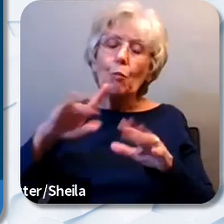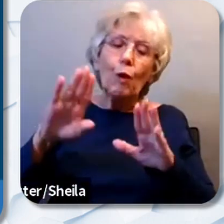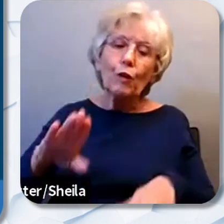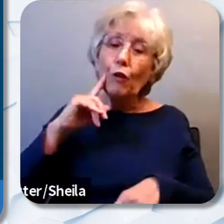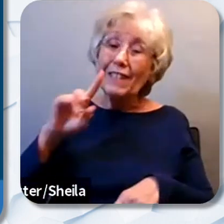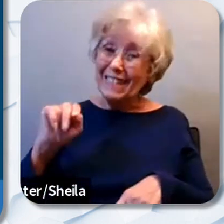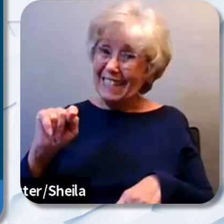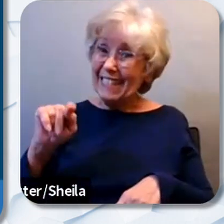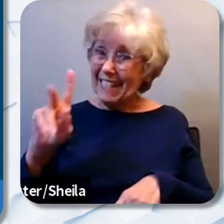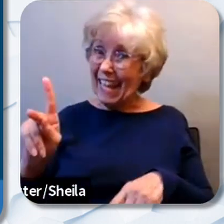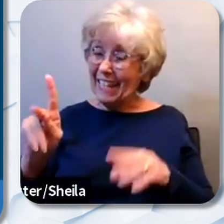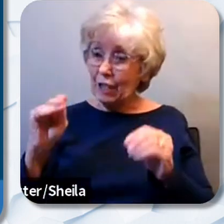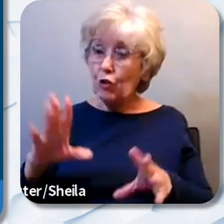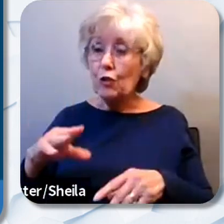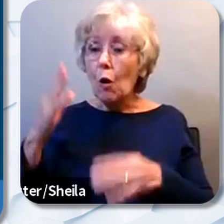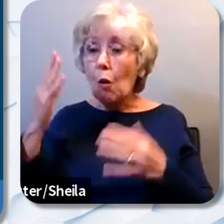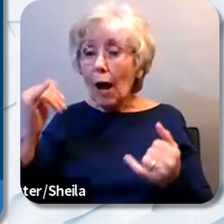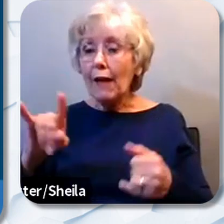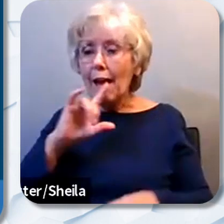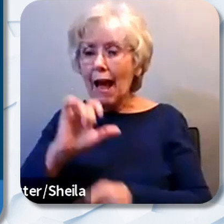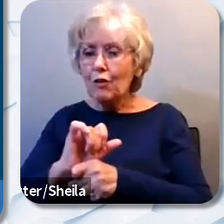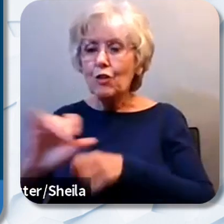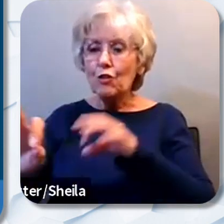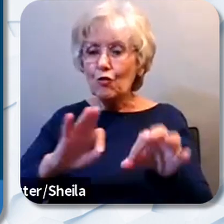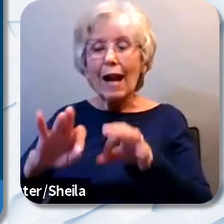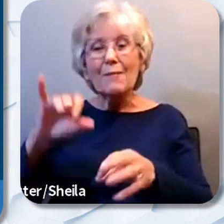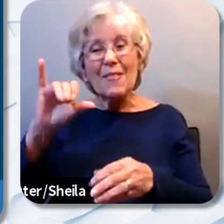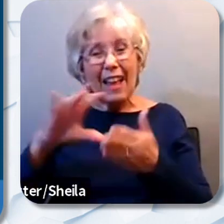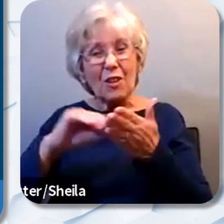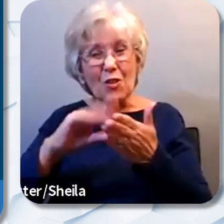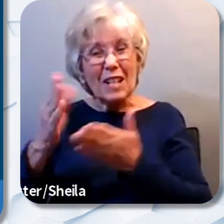because it really describes that learning component and what you're going to observe